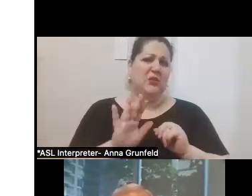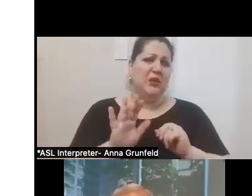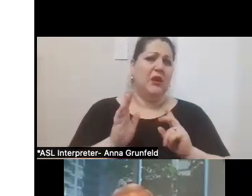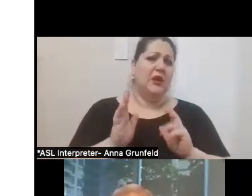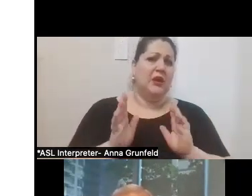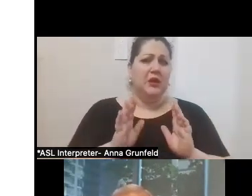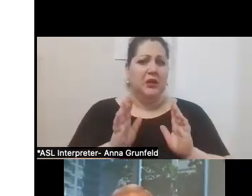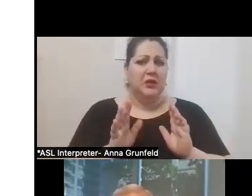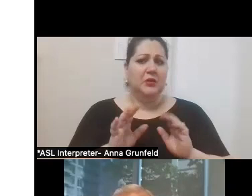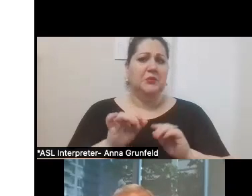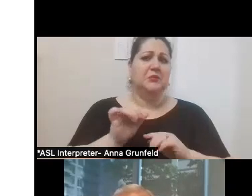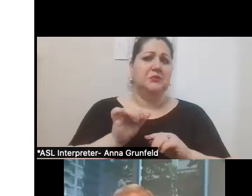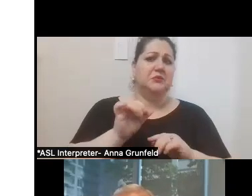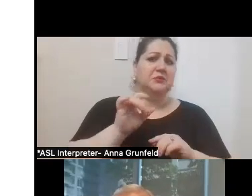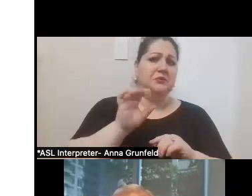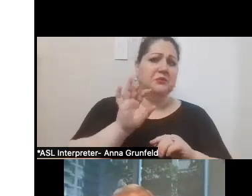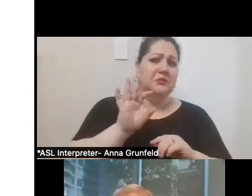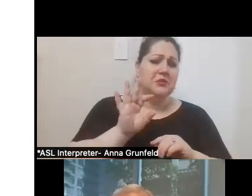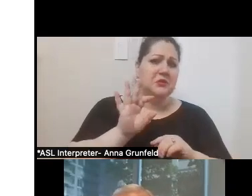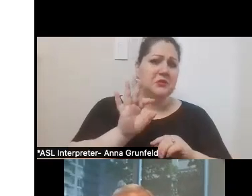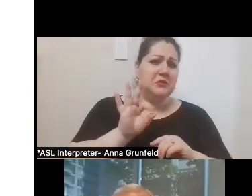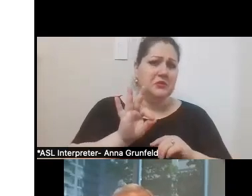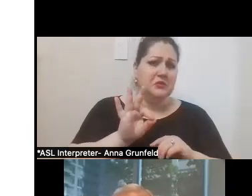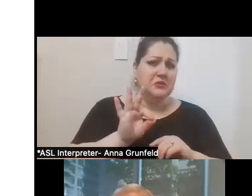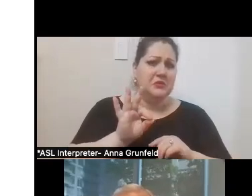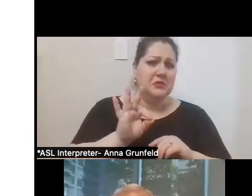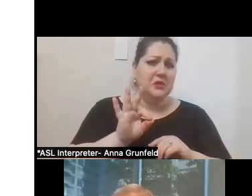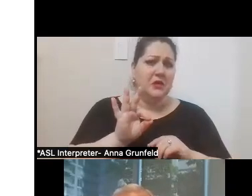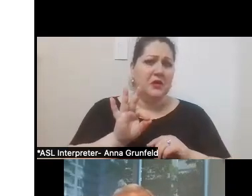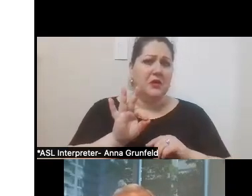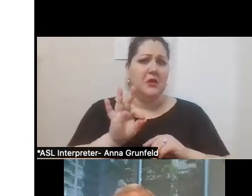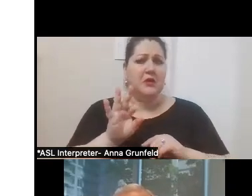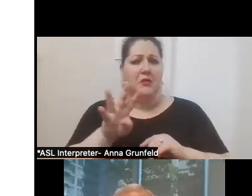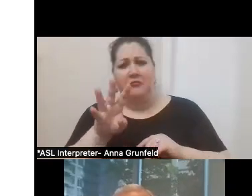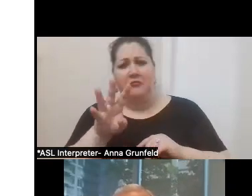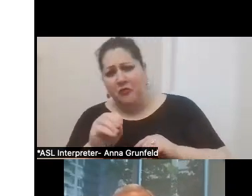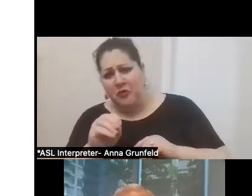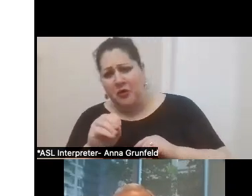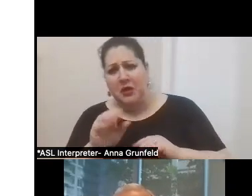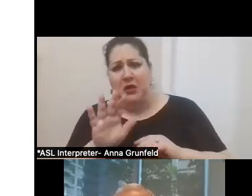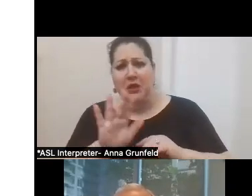we'll have some opportunity for discussions and questions.